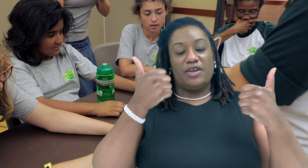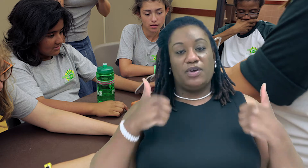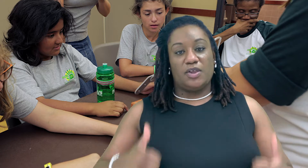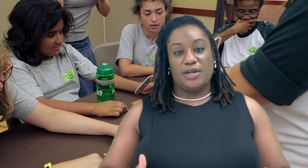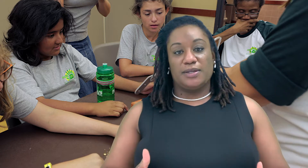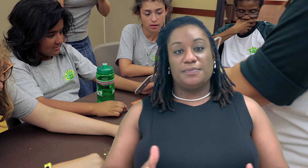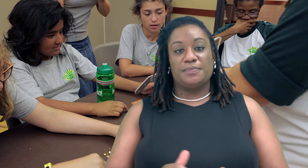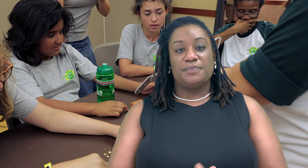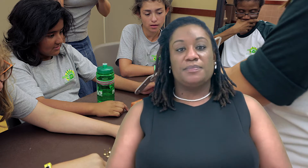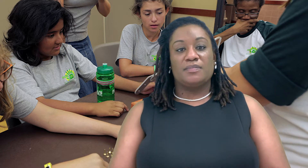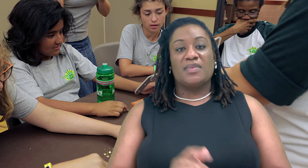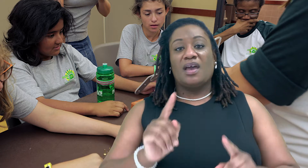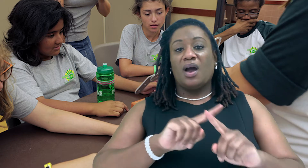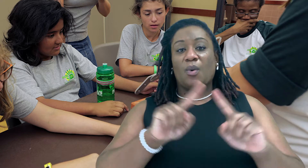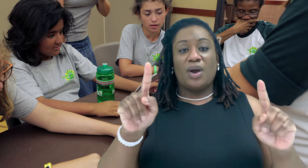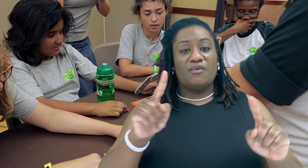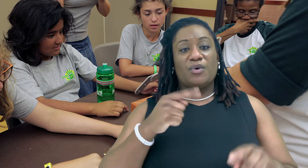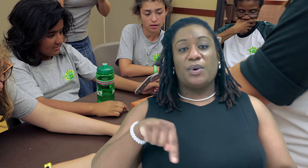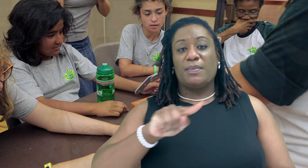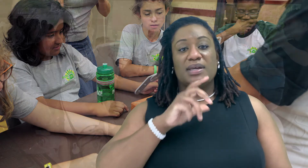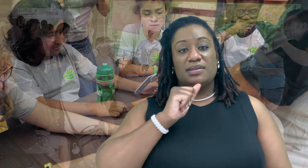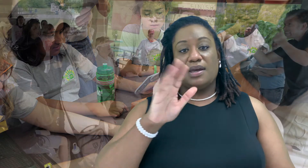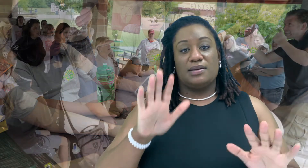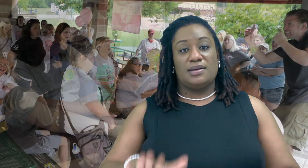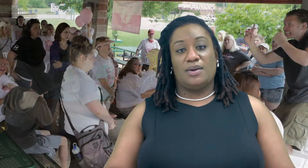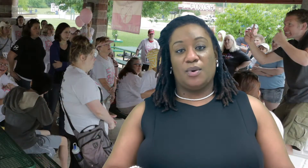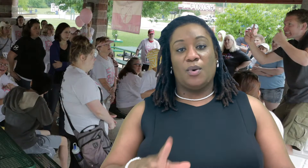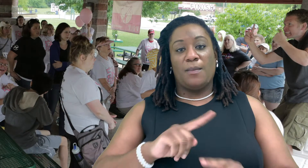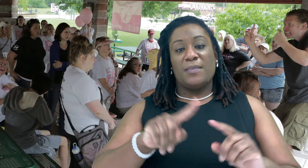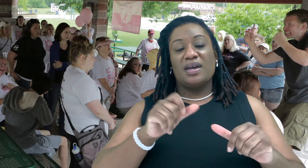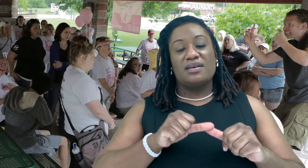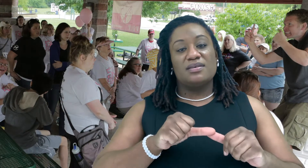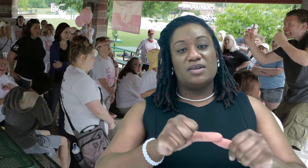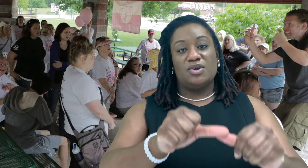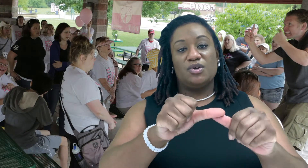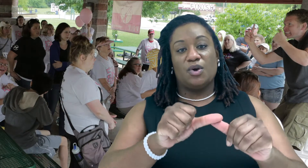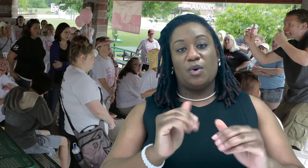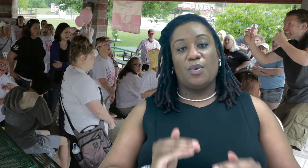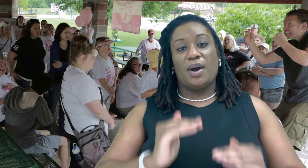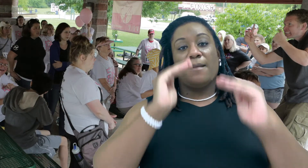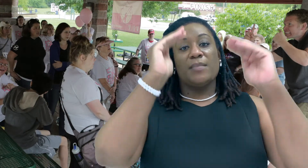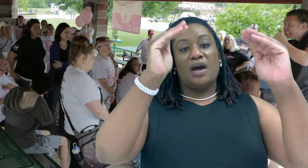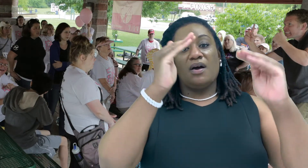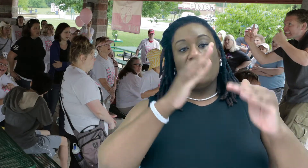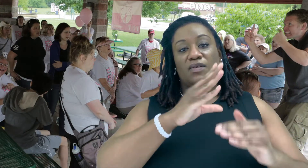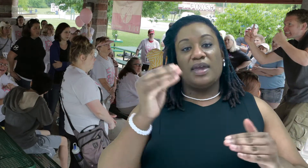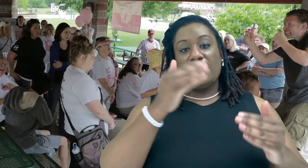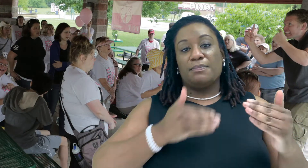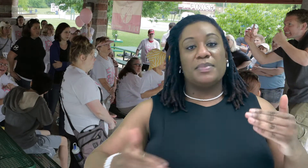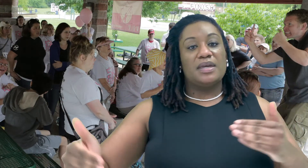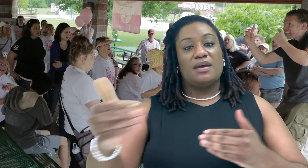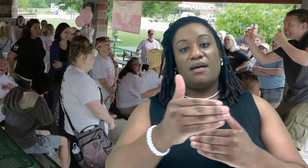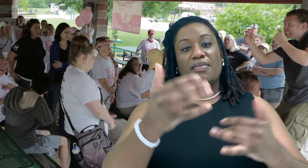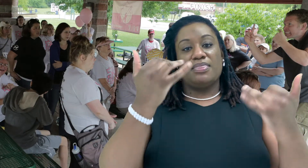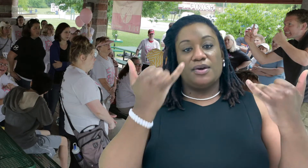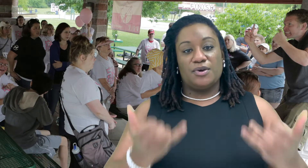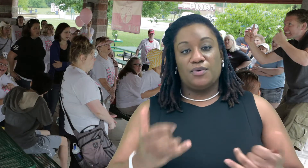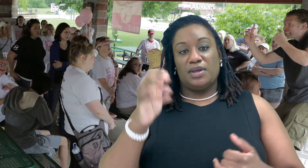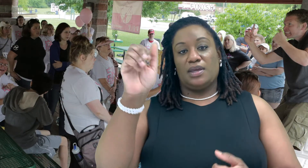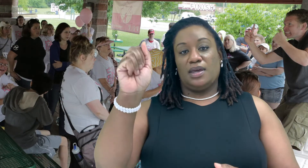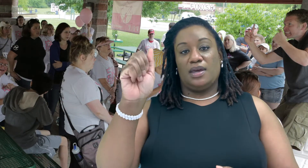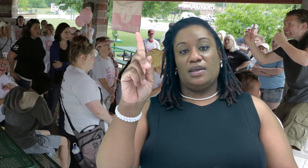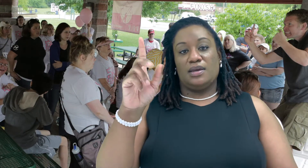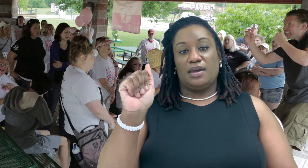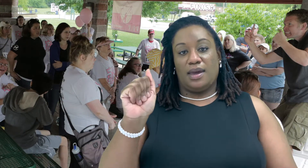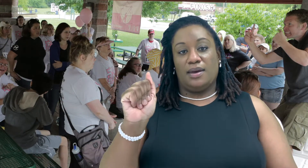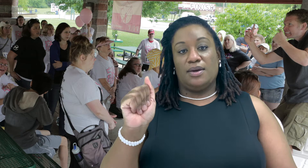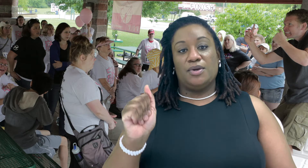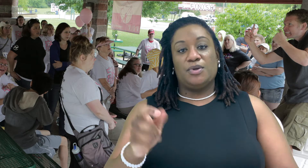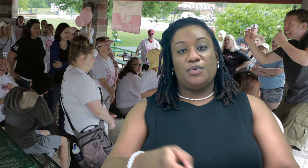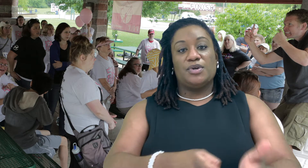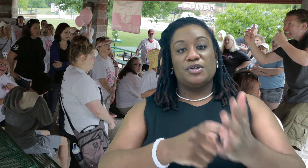However, we must not settle, but continue to go above and beyond the current ADA to ensure